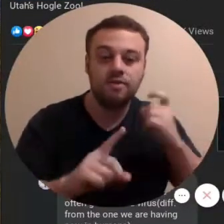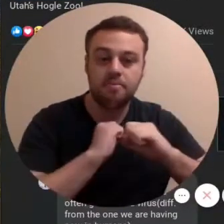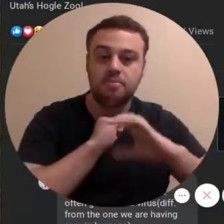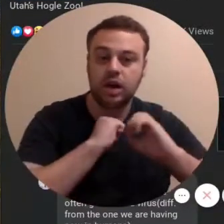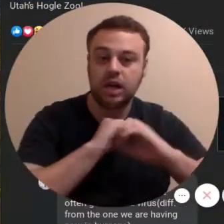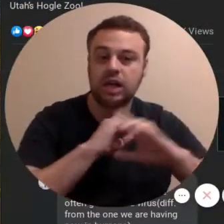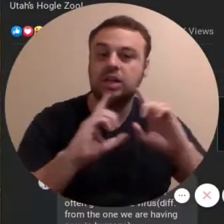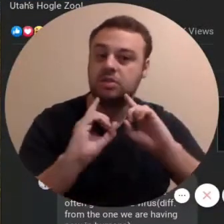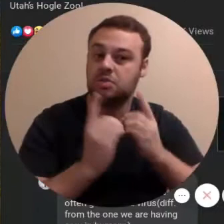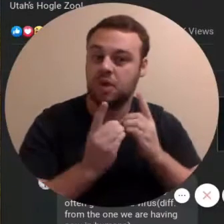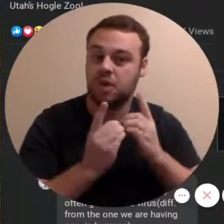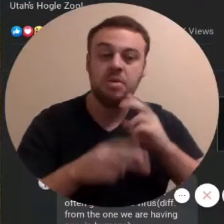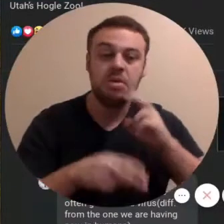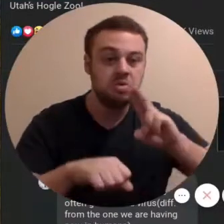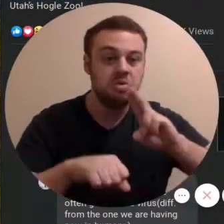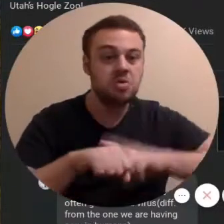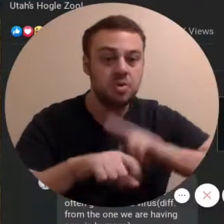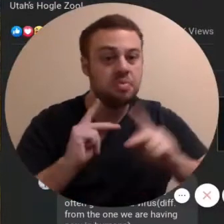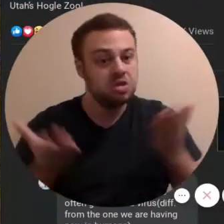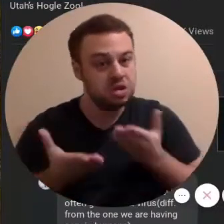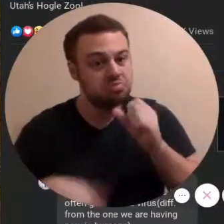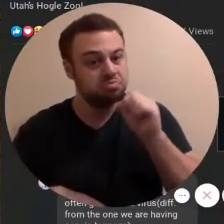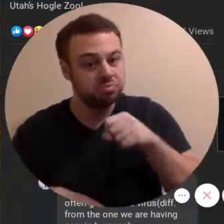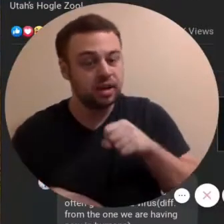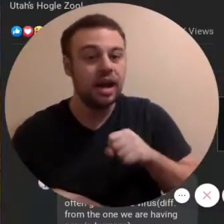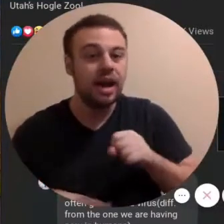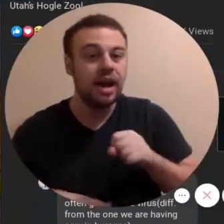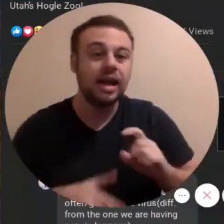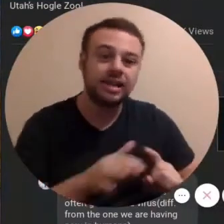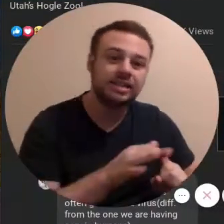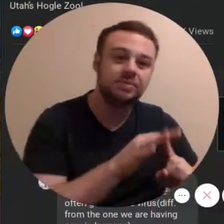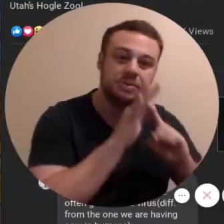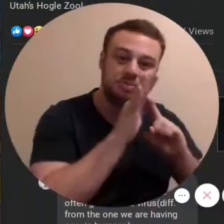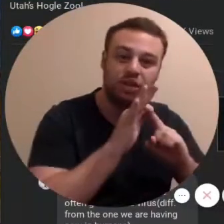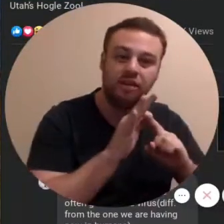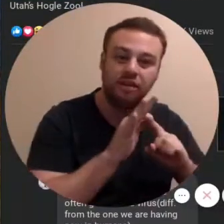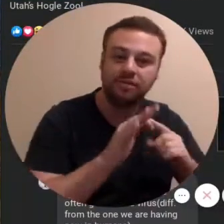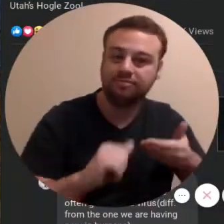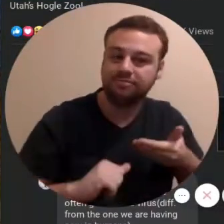including some four-legged kind. More about that in just a minute. As always, we